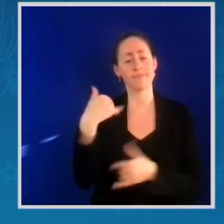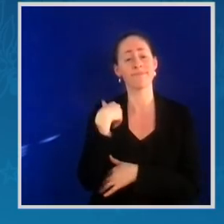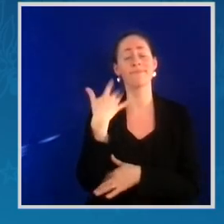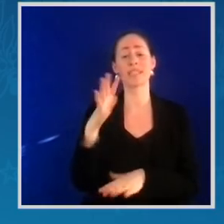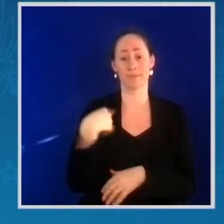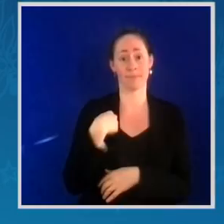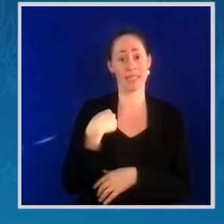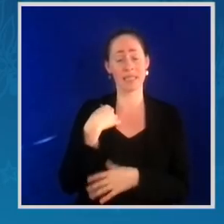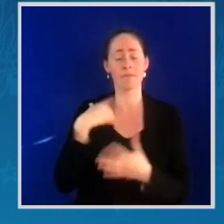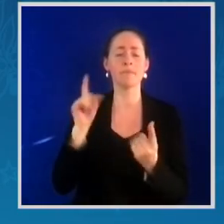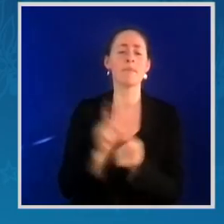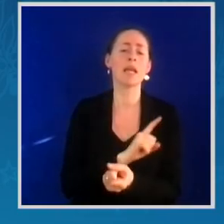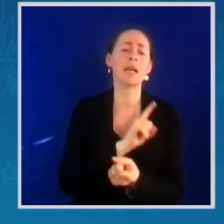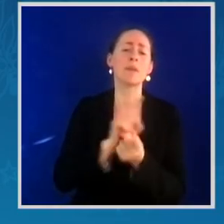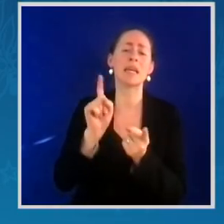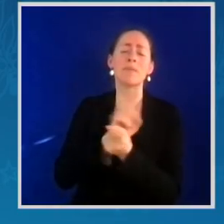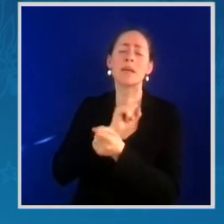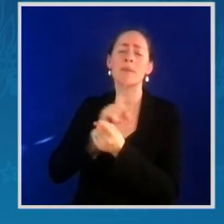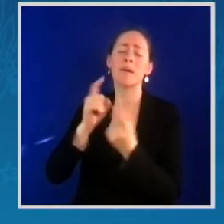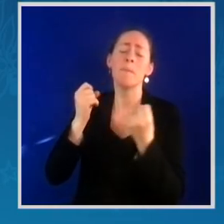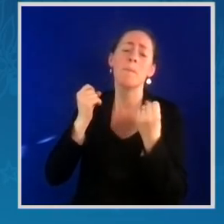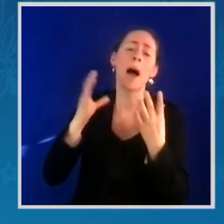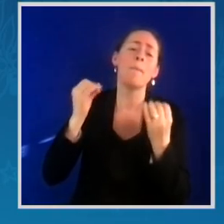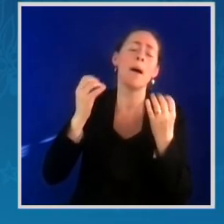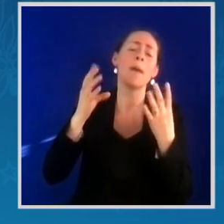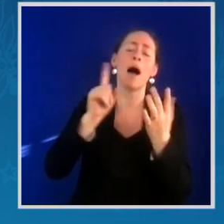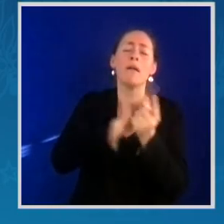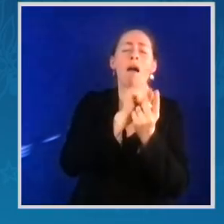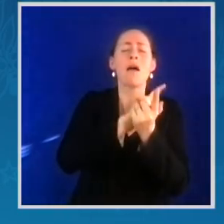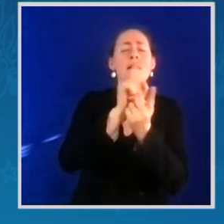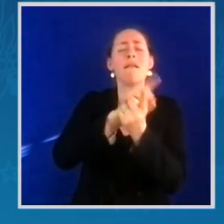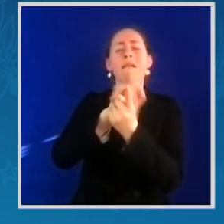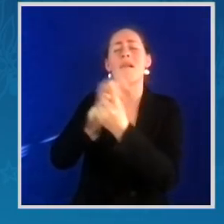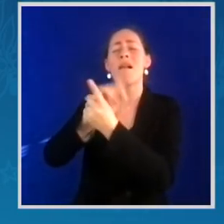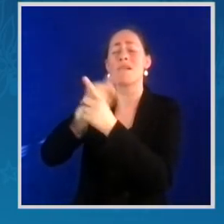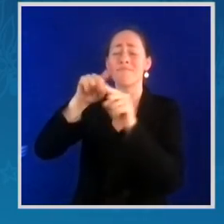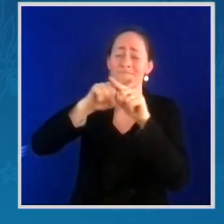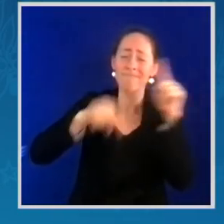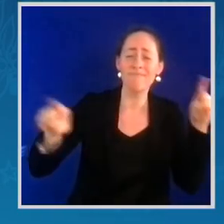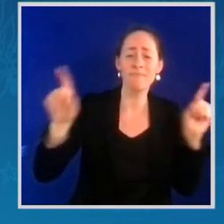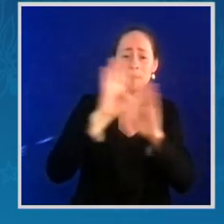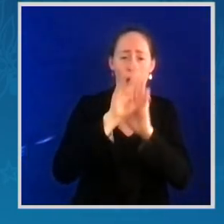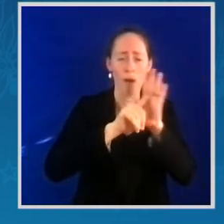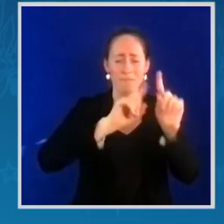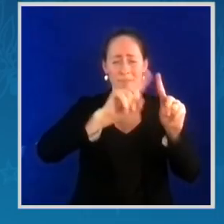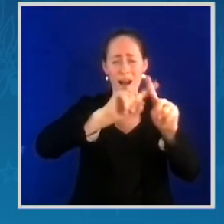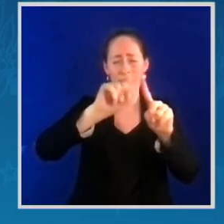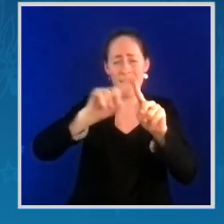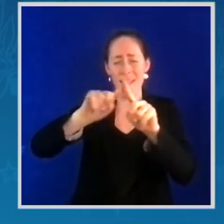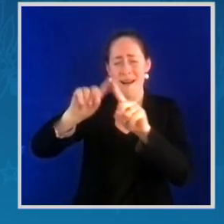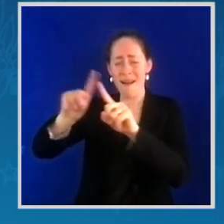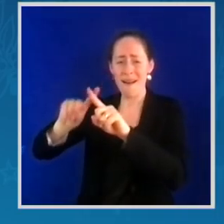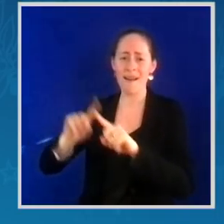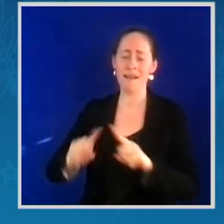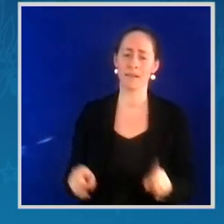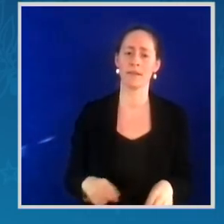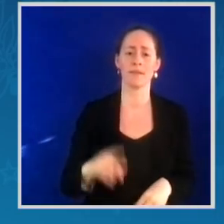I've met, of course, with President Giammetti. I met with President Lopez Obrador.